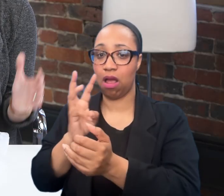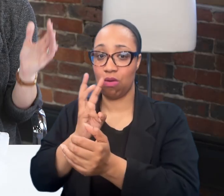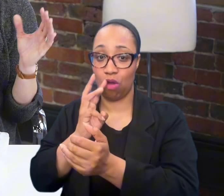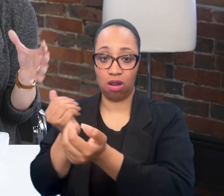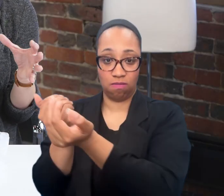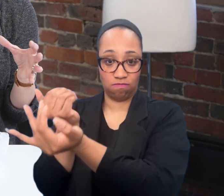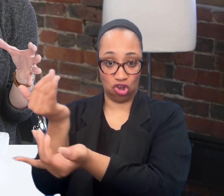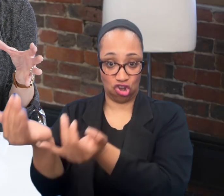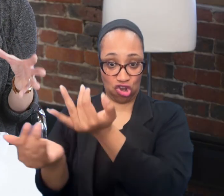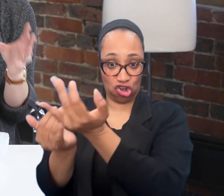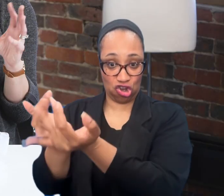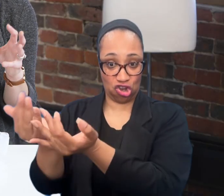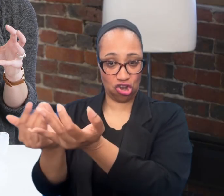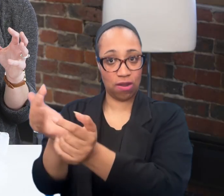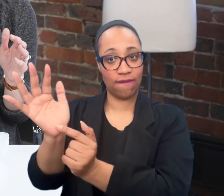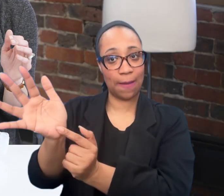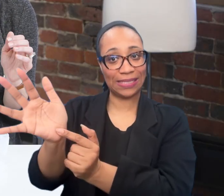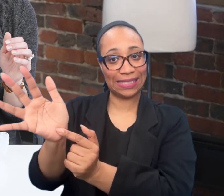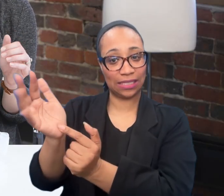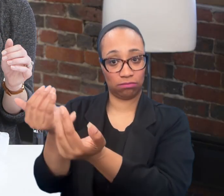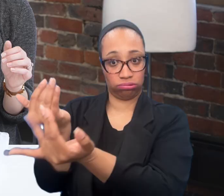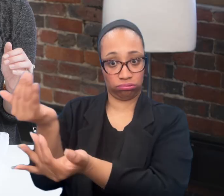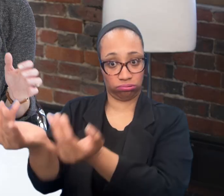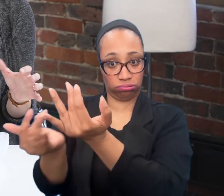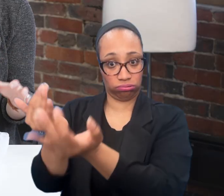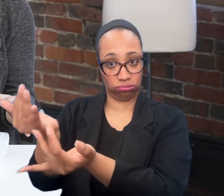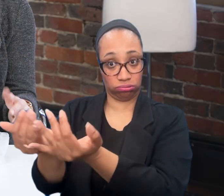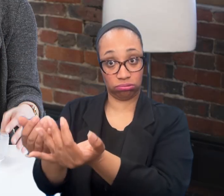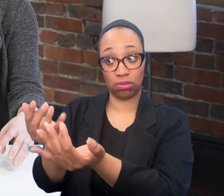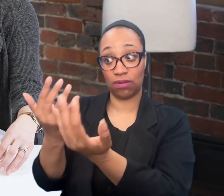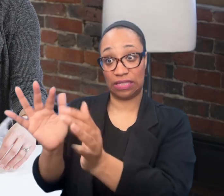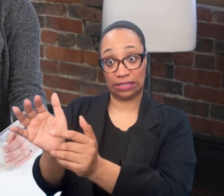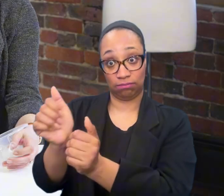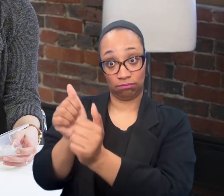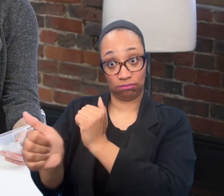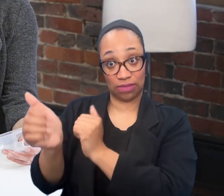you take a large stock pot fill it with water and get that boiling and then these parts go in that